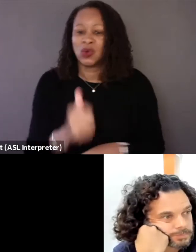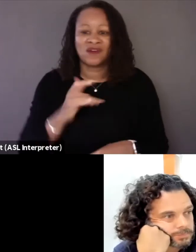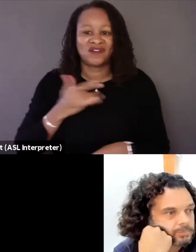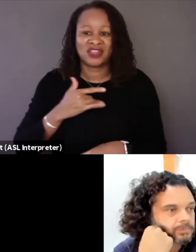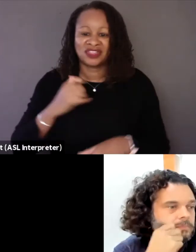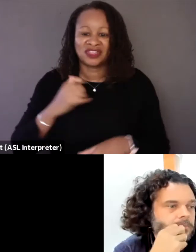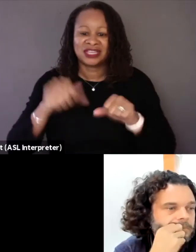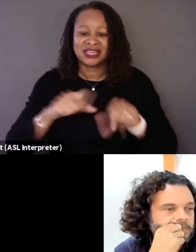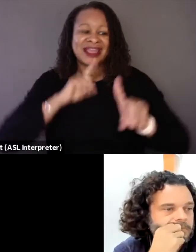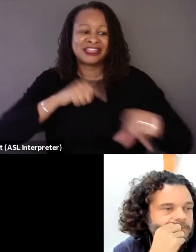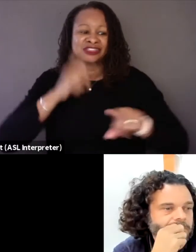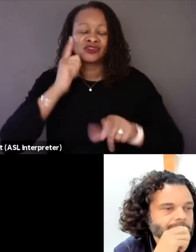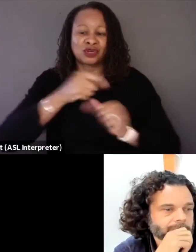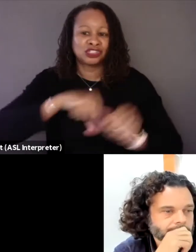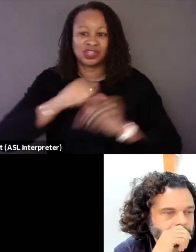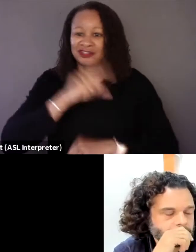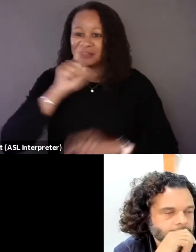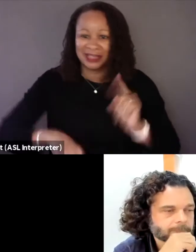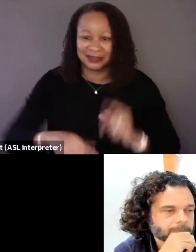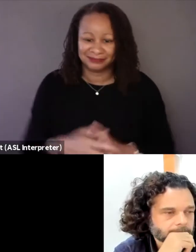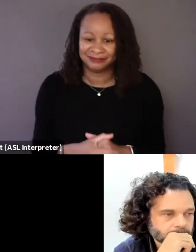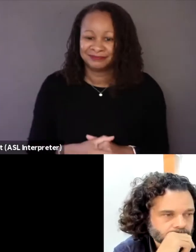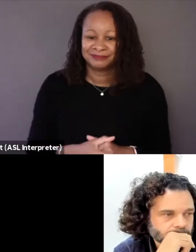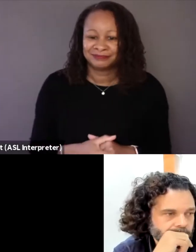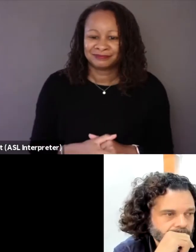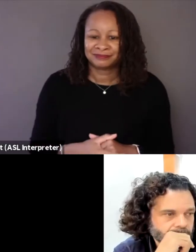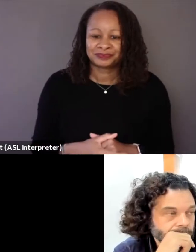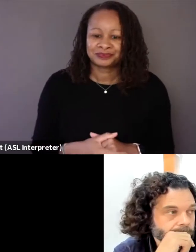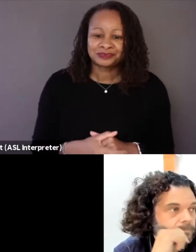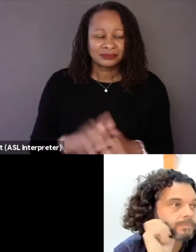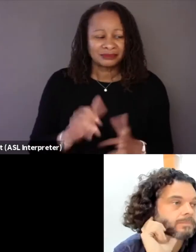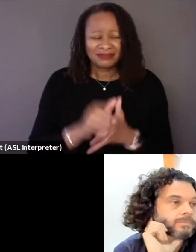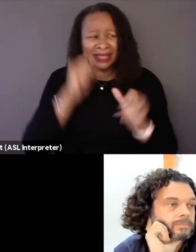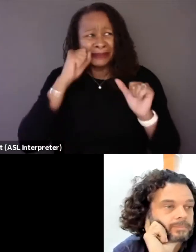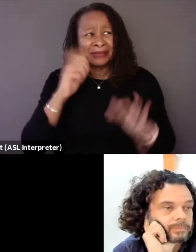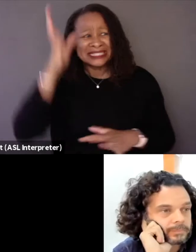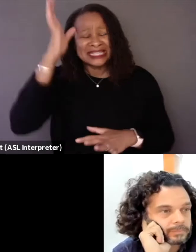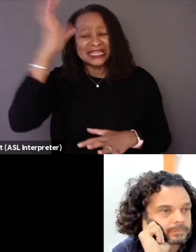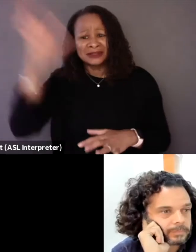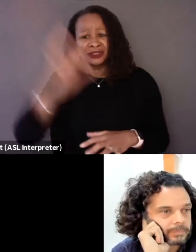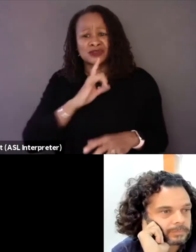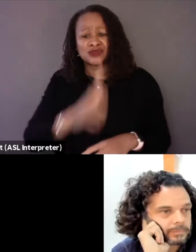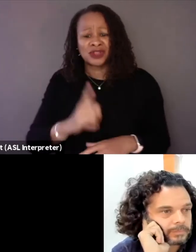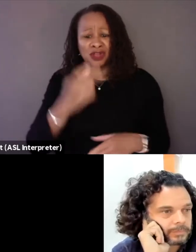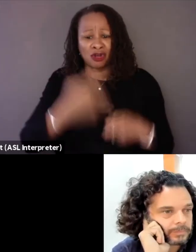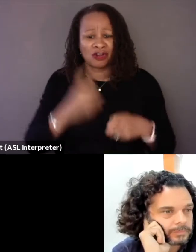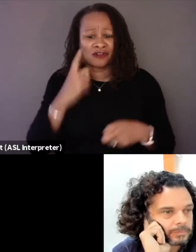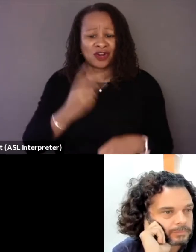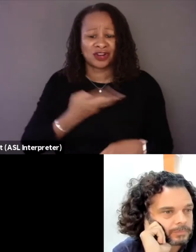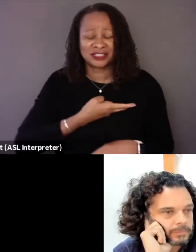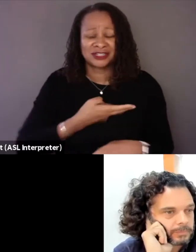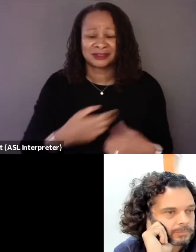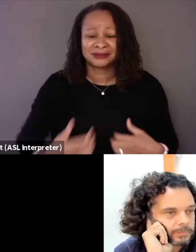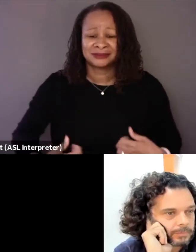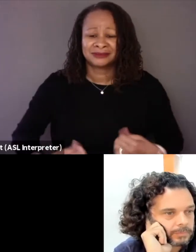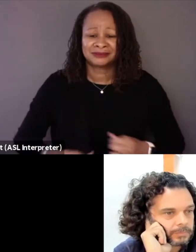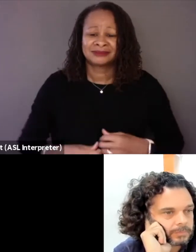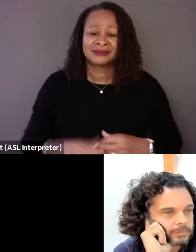answer for one another, which is like an amazing concept. It makes it really hard for us in terms of access, because,